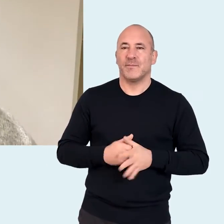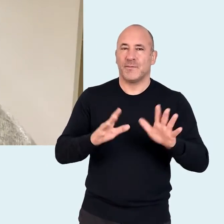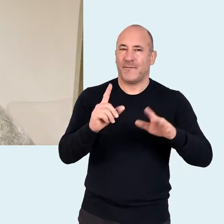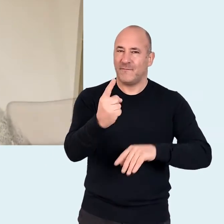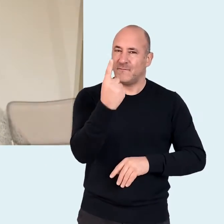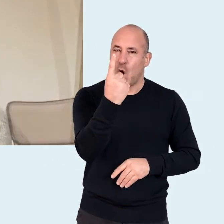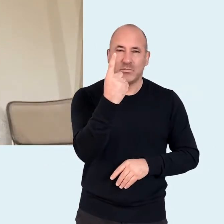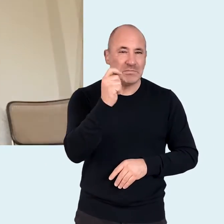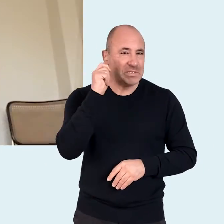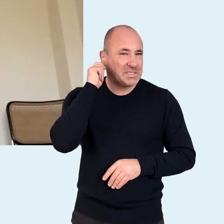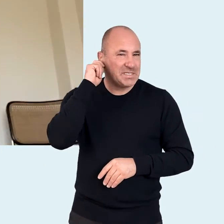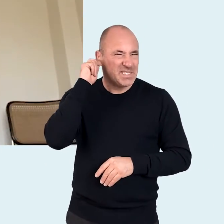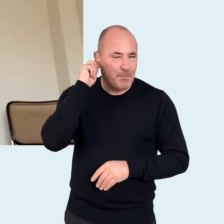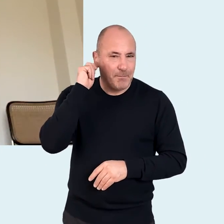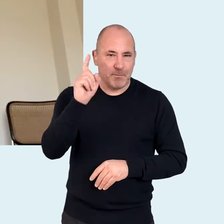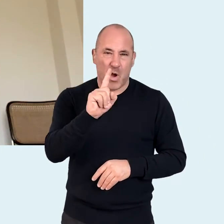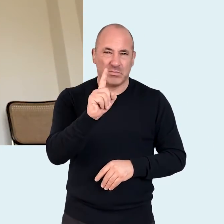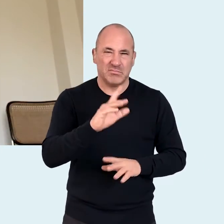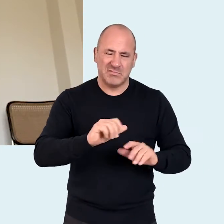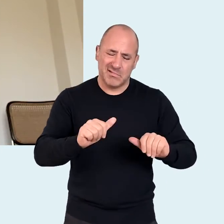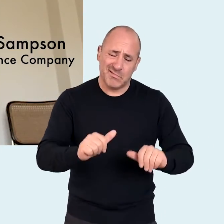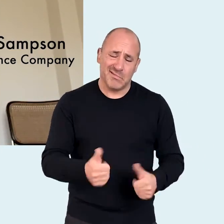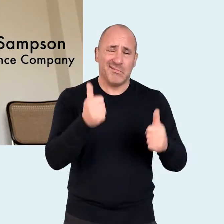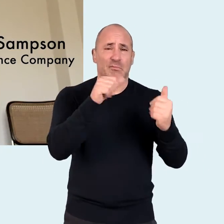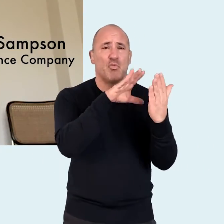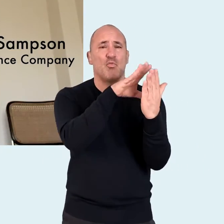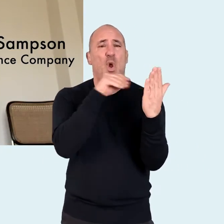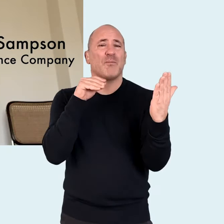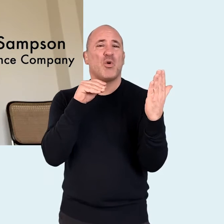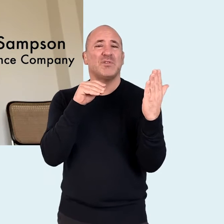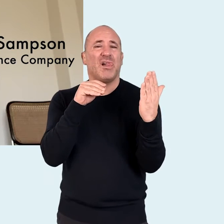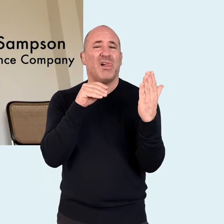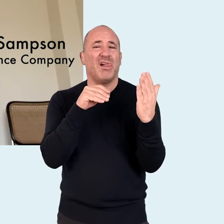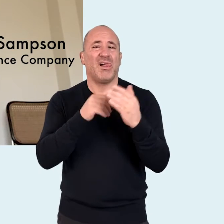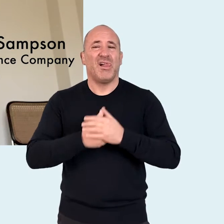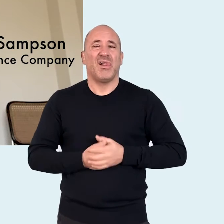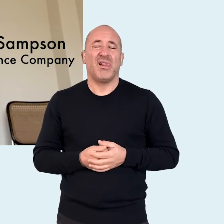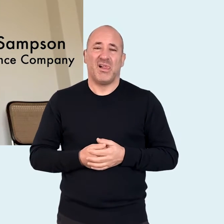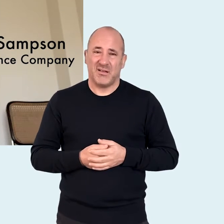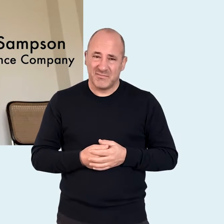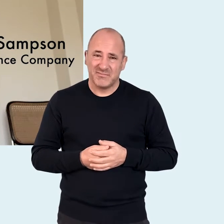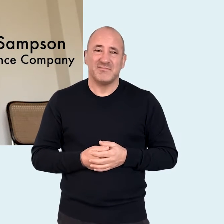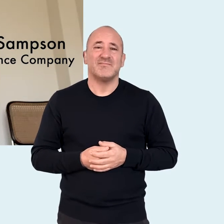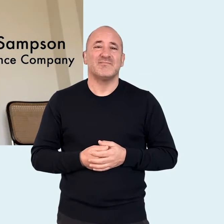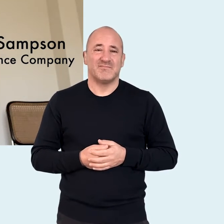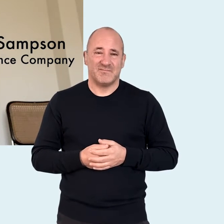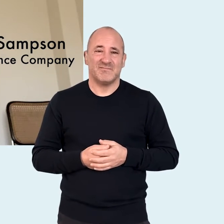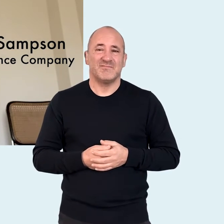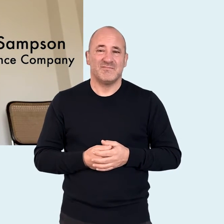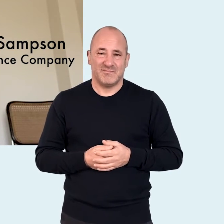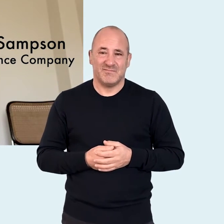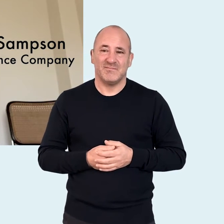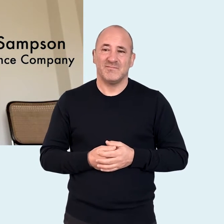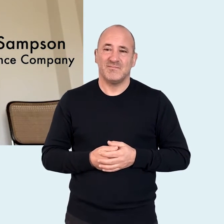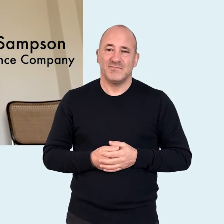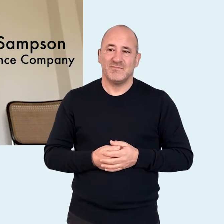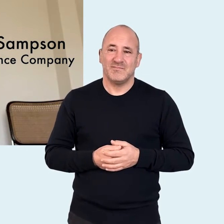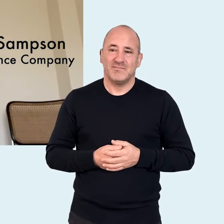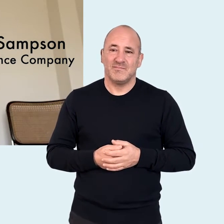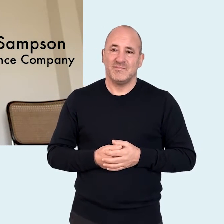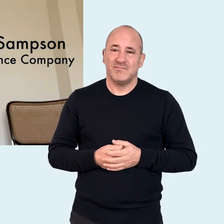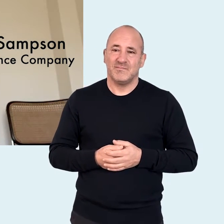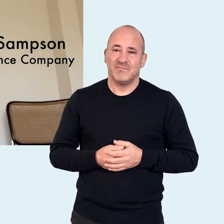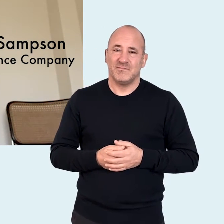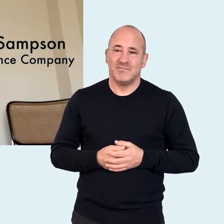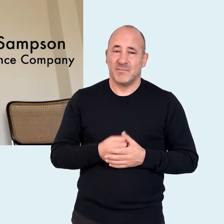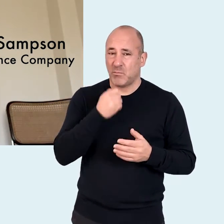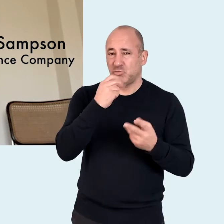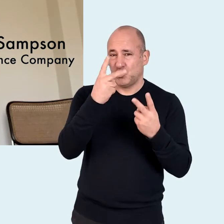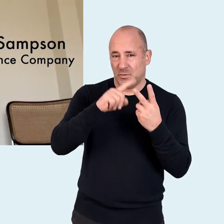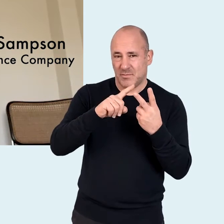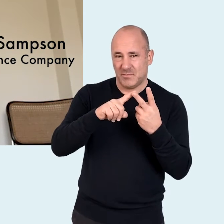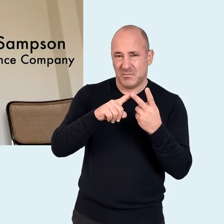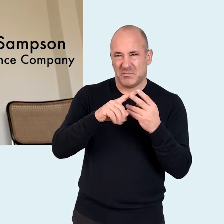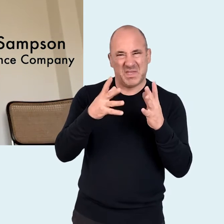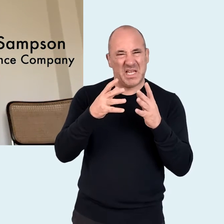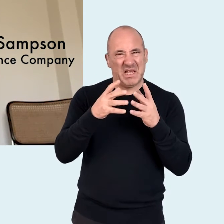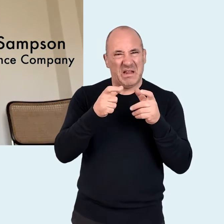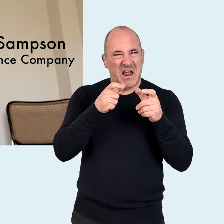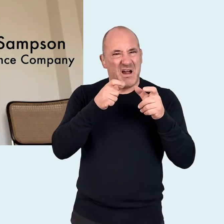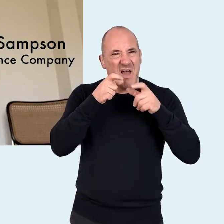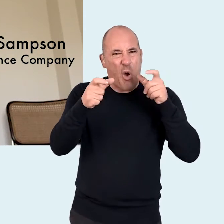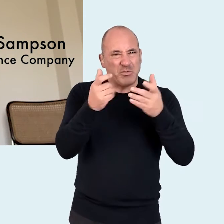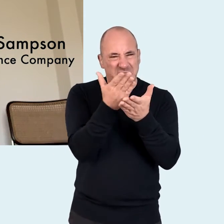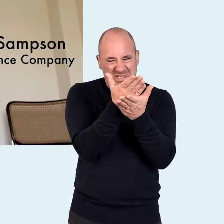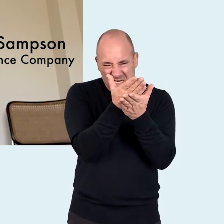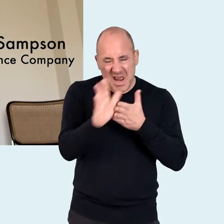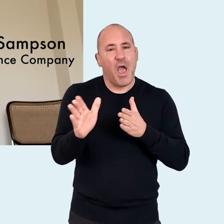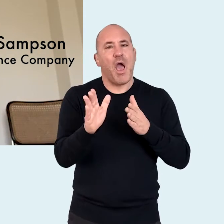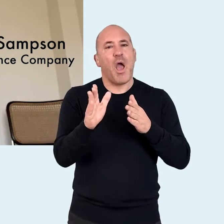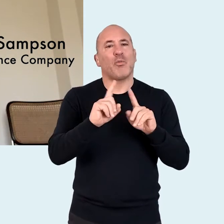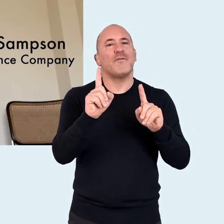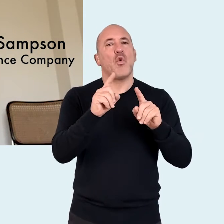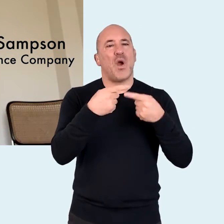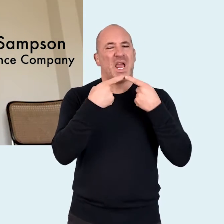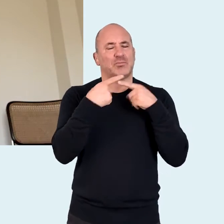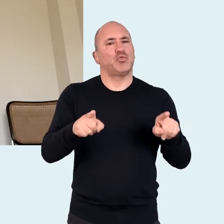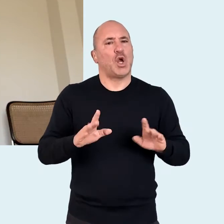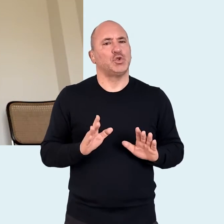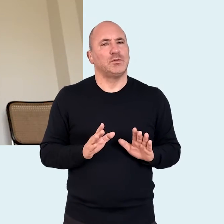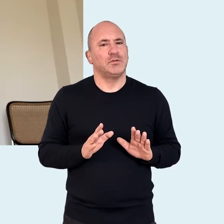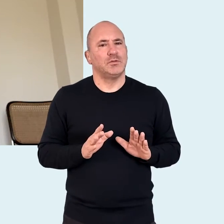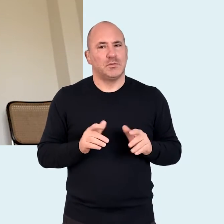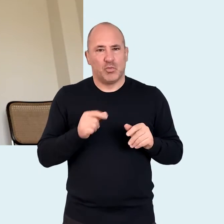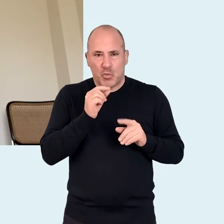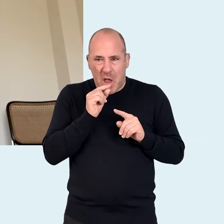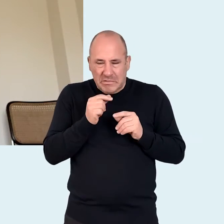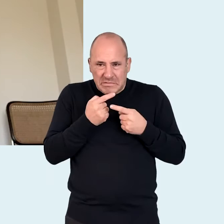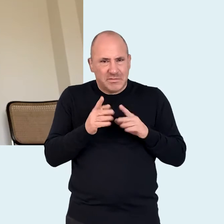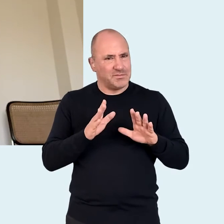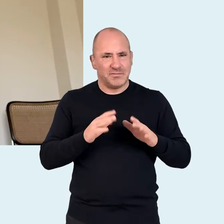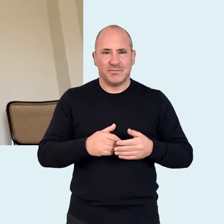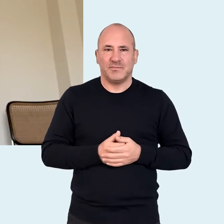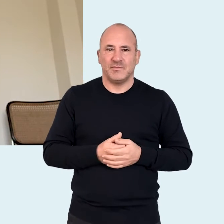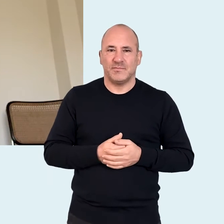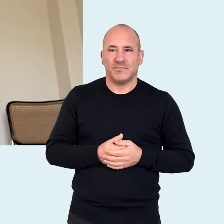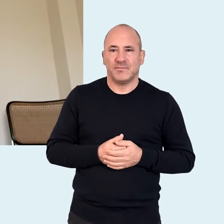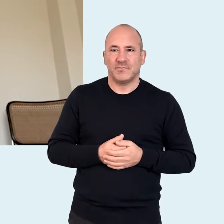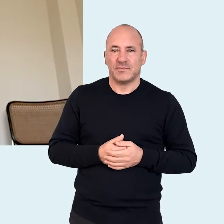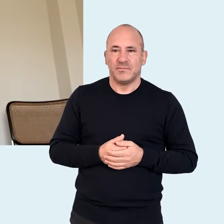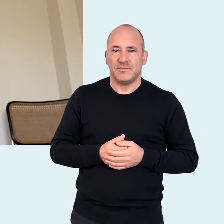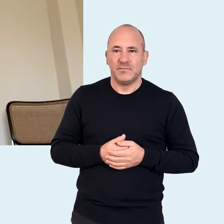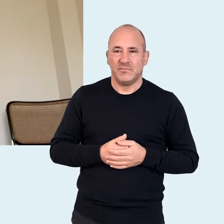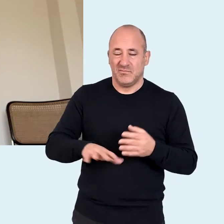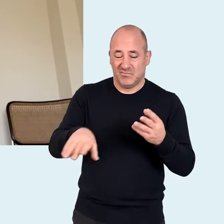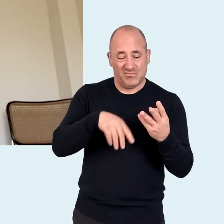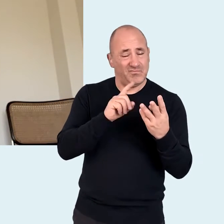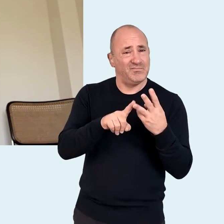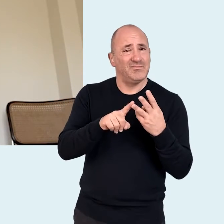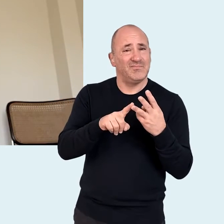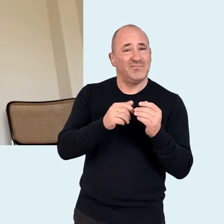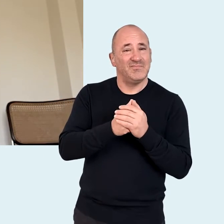My first top tip is to be a good role model. Two is be loud and clear when giving instructions.